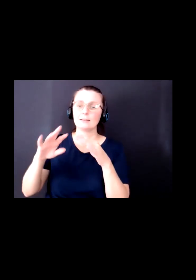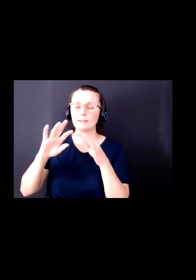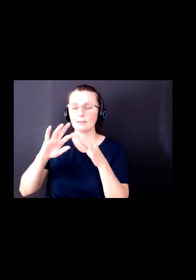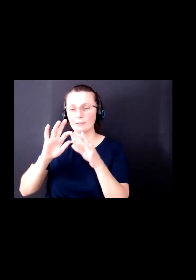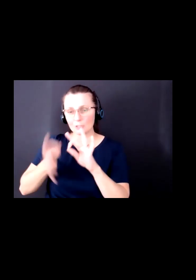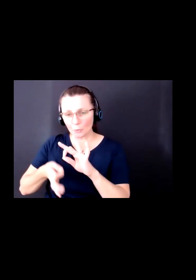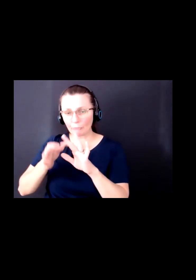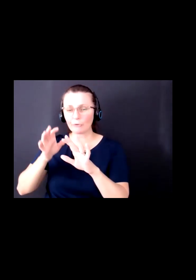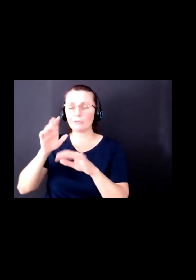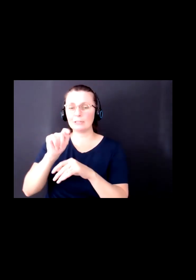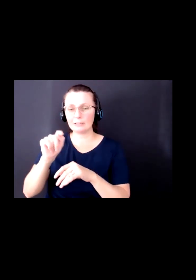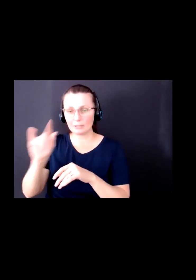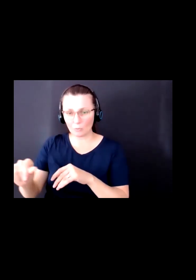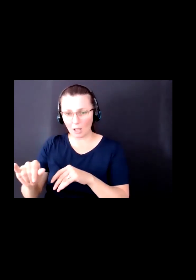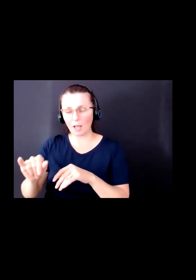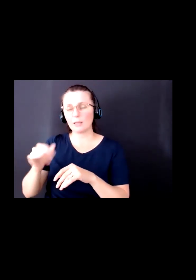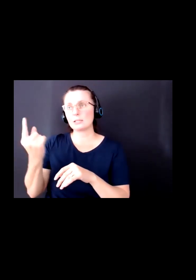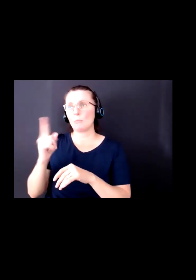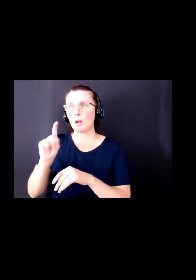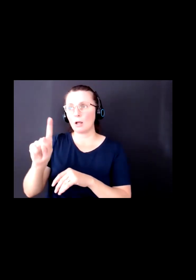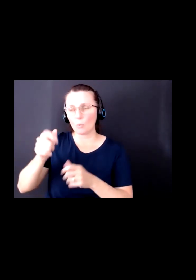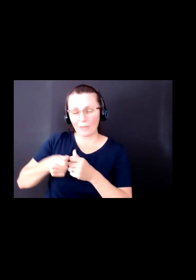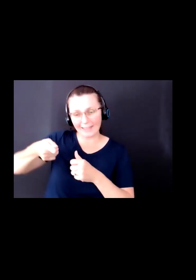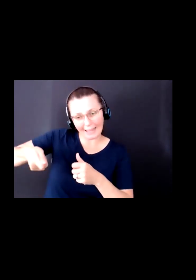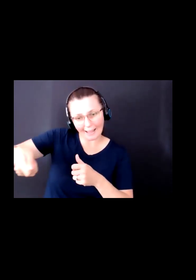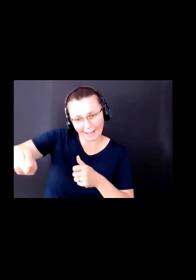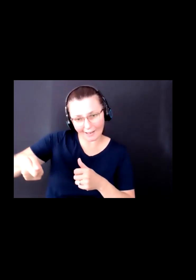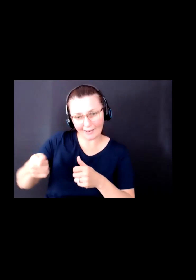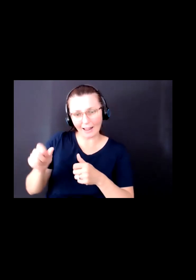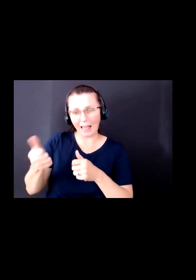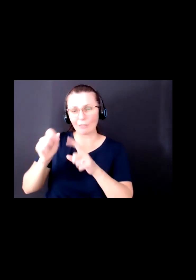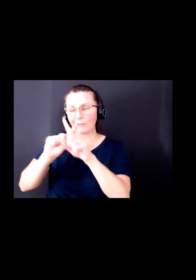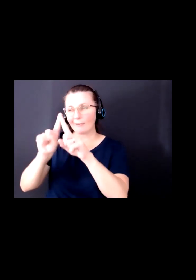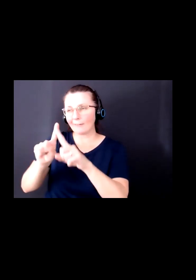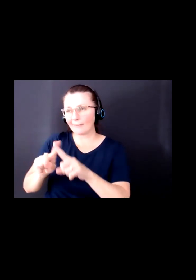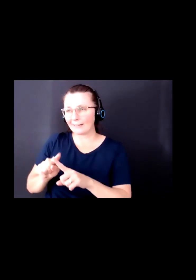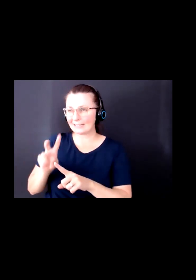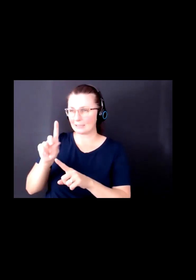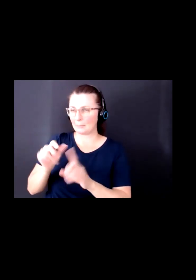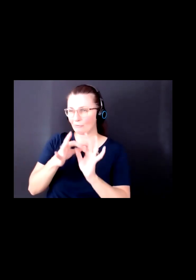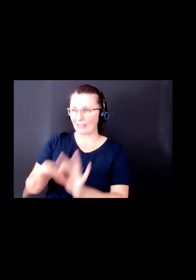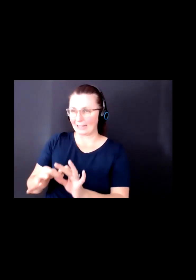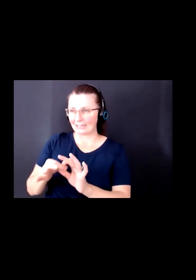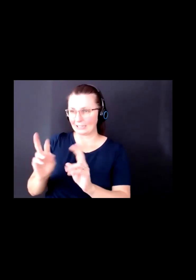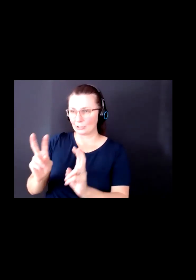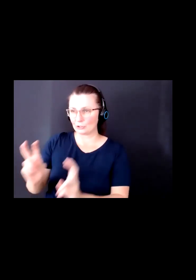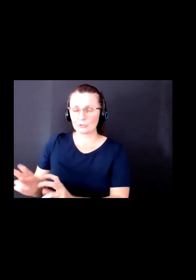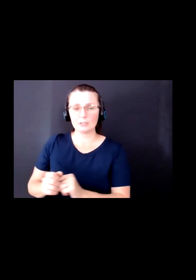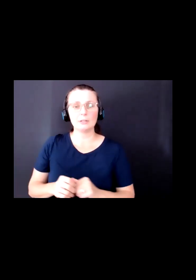other images. So what is effective communication? It is the